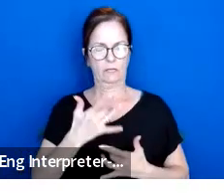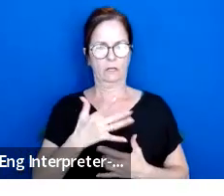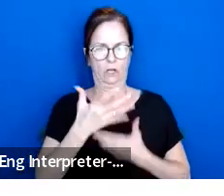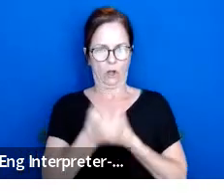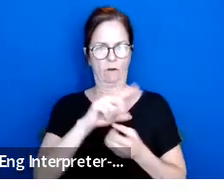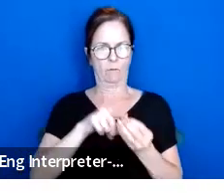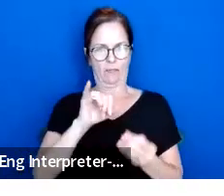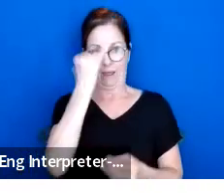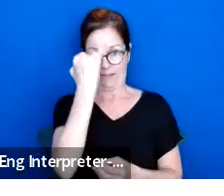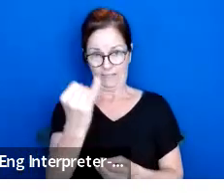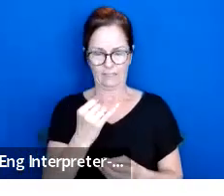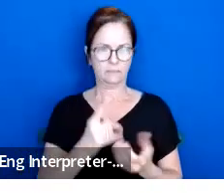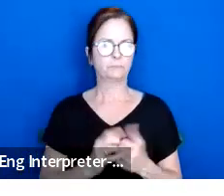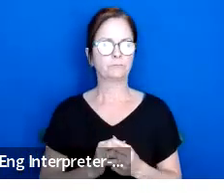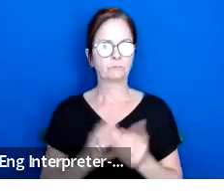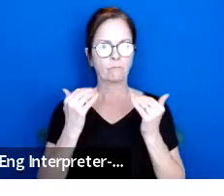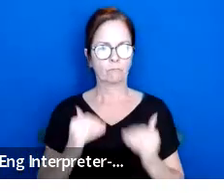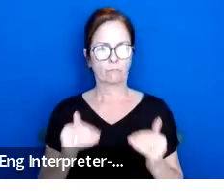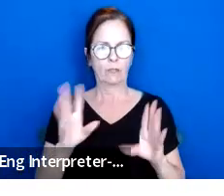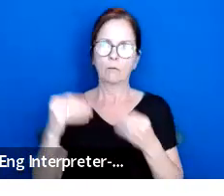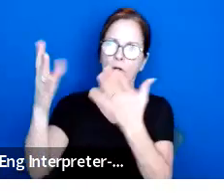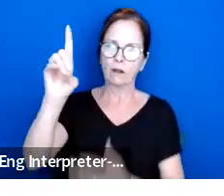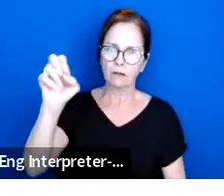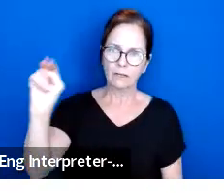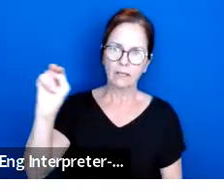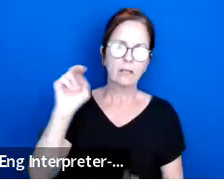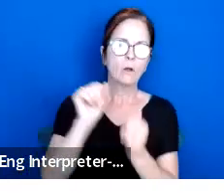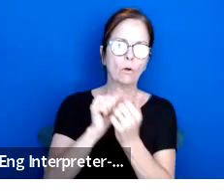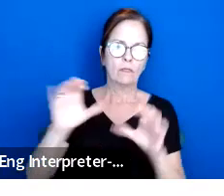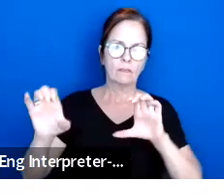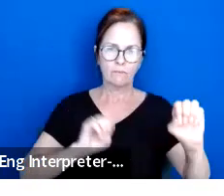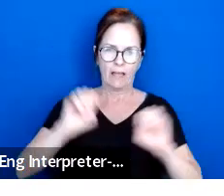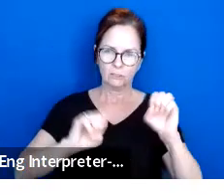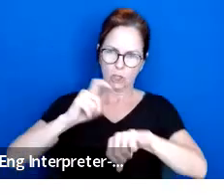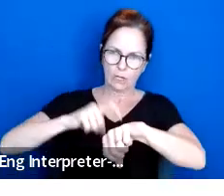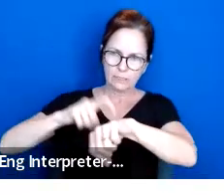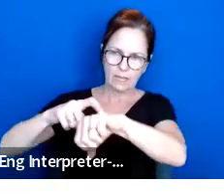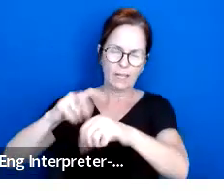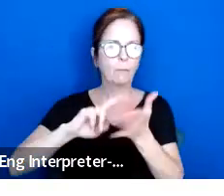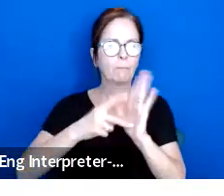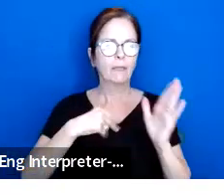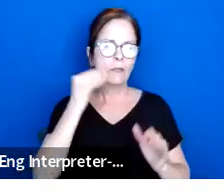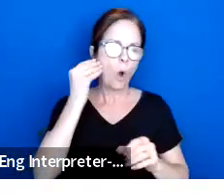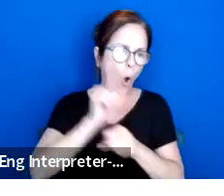Providing the Dean with your evaluation in a timely manner. So doing your homework on time. Providing evidence as well as recommendation for EVENY evaluation of less than satisfactory.